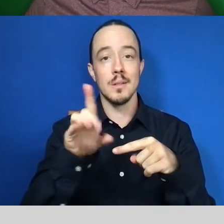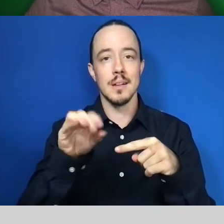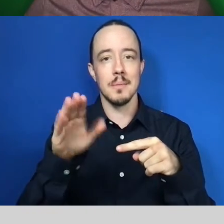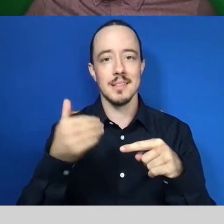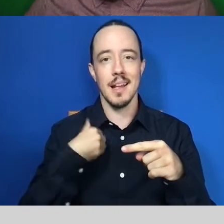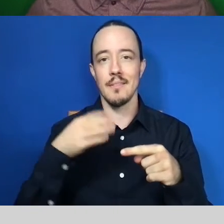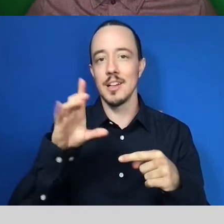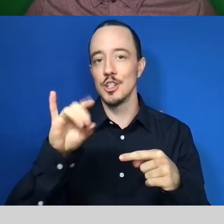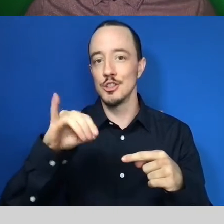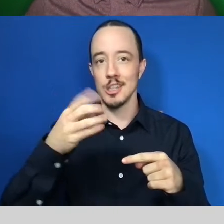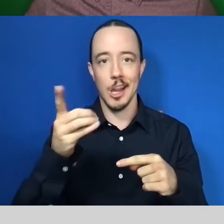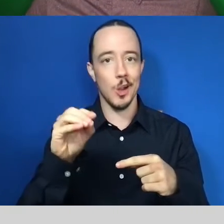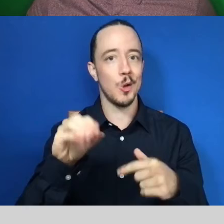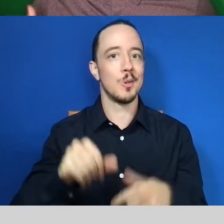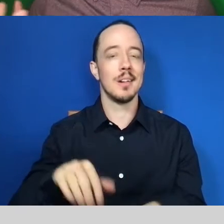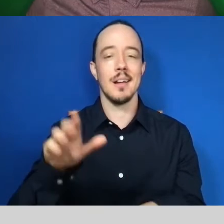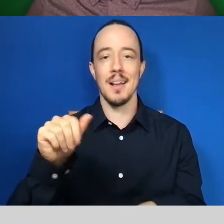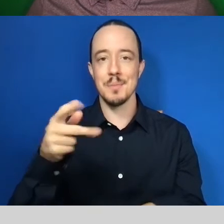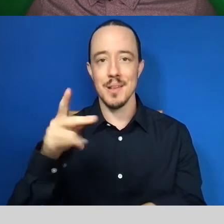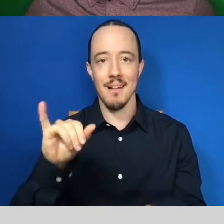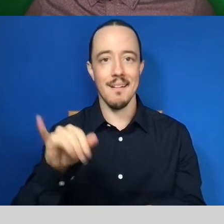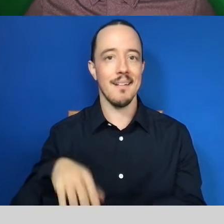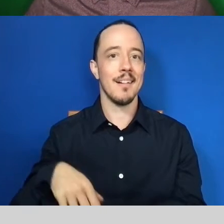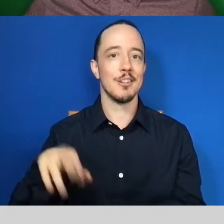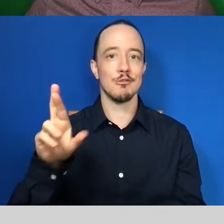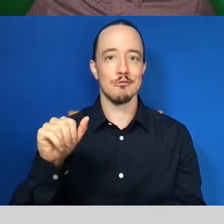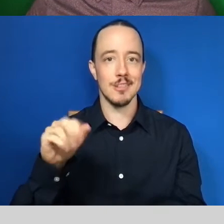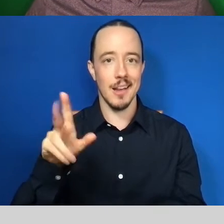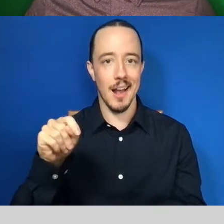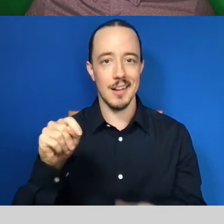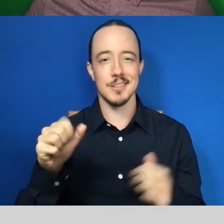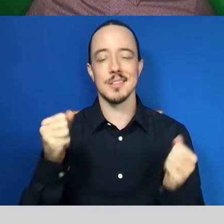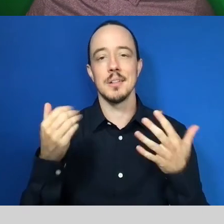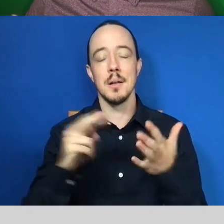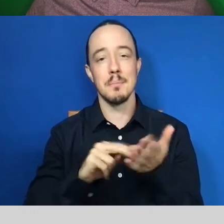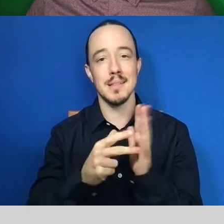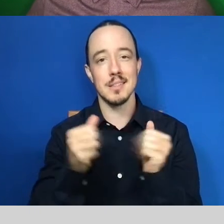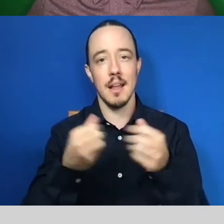jQuery, View, React, you'll likely end up with a patchwork of code quality tools